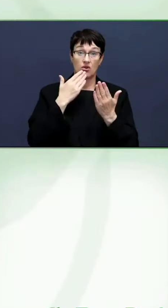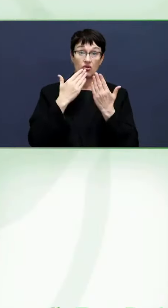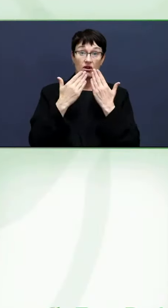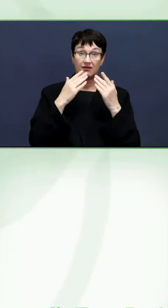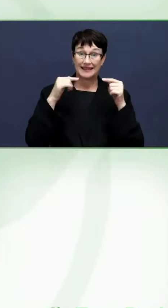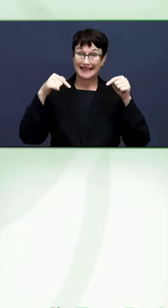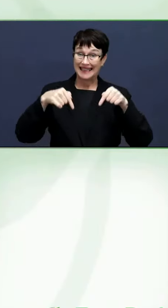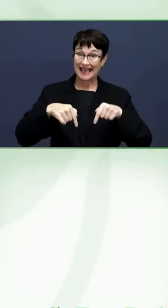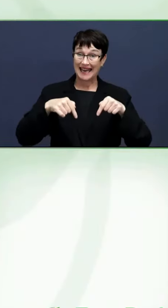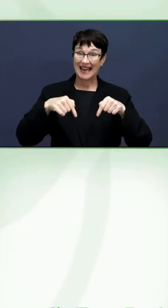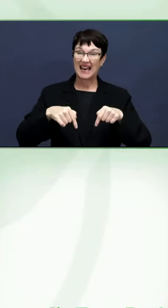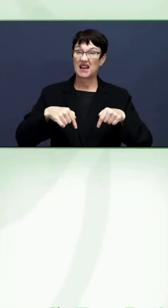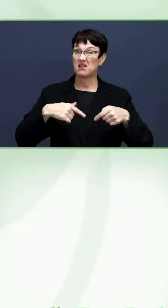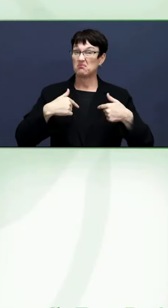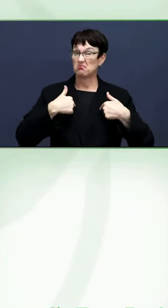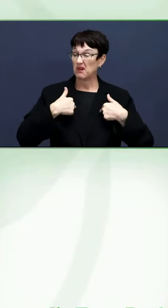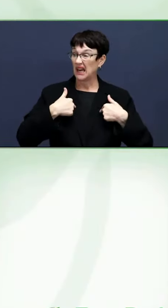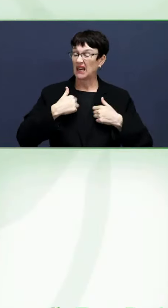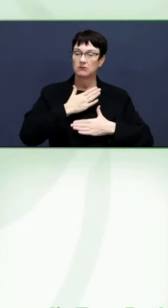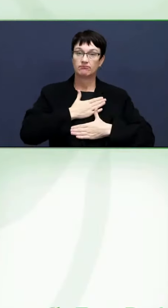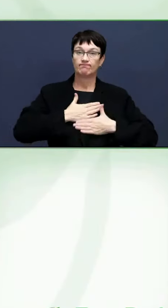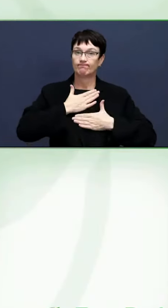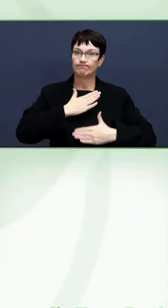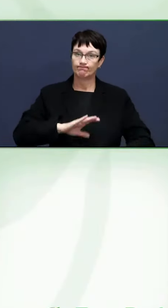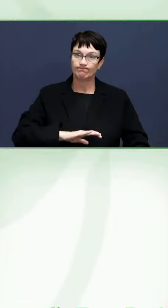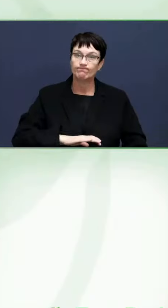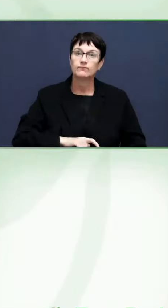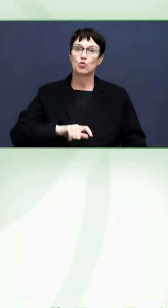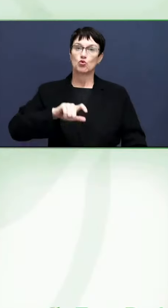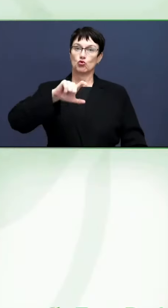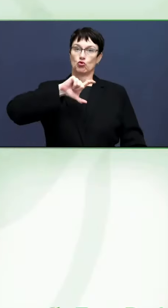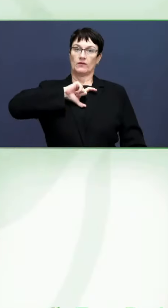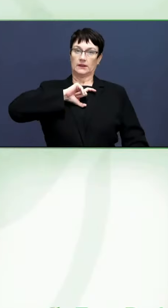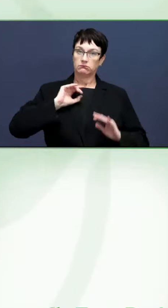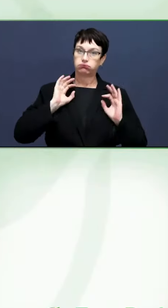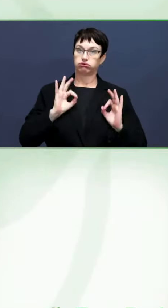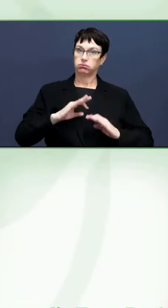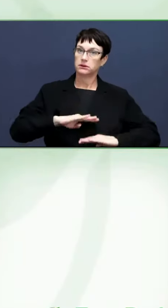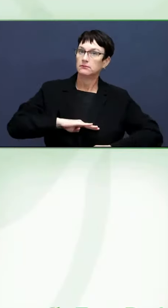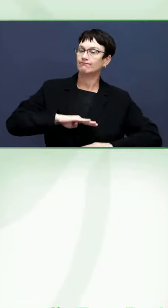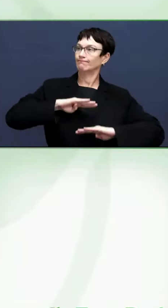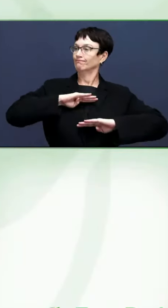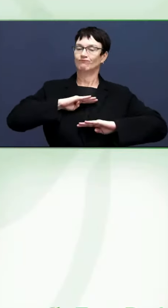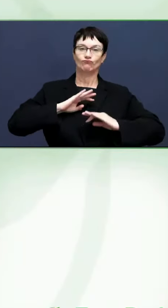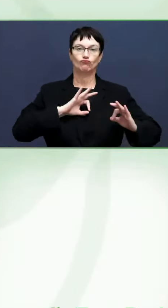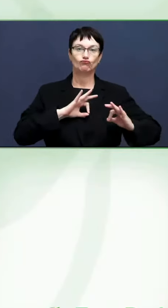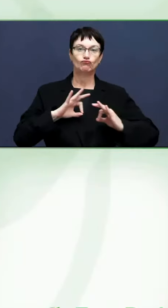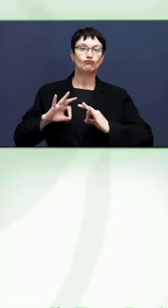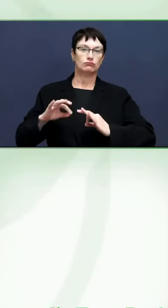I work with teachers, parents, public, non-government organisations.